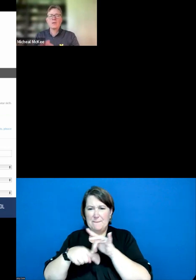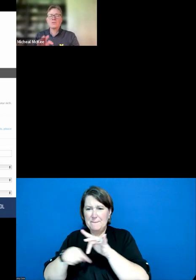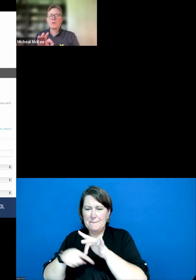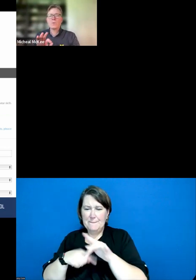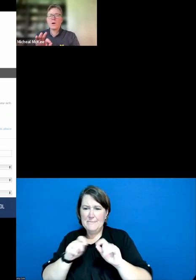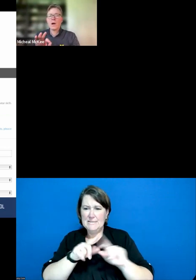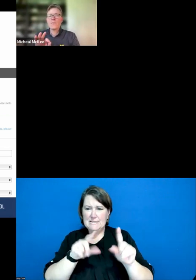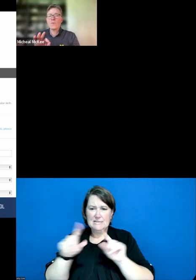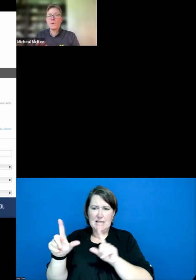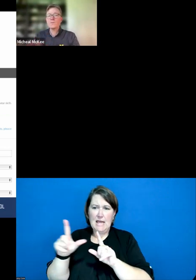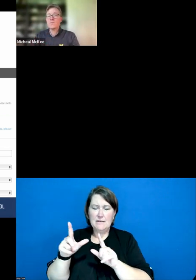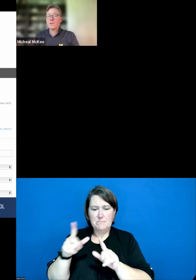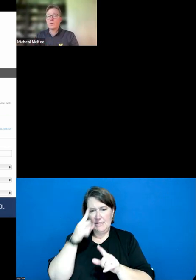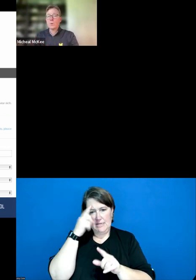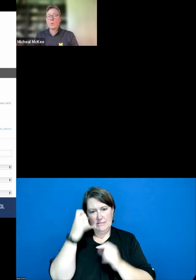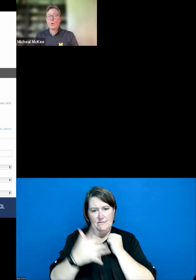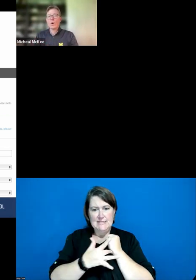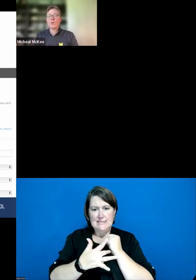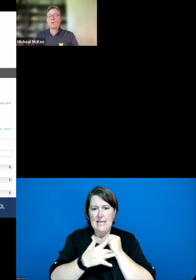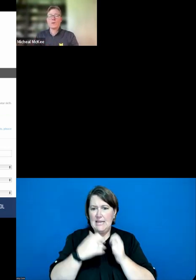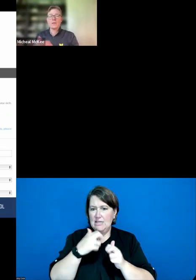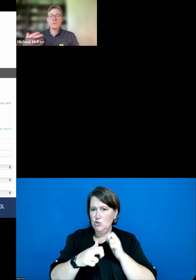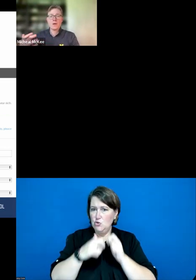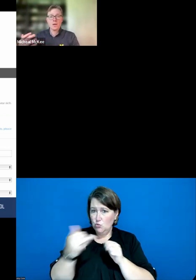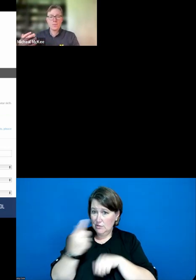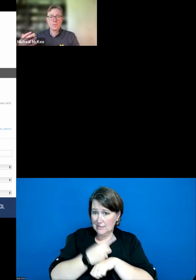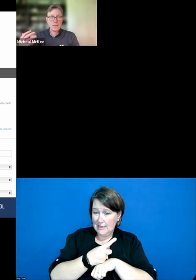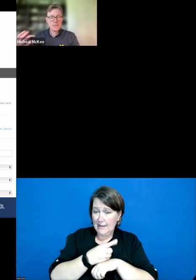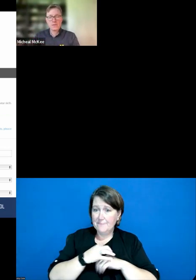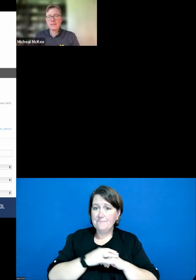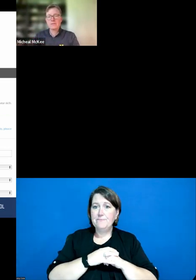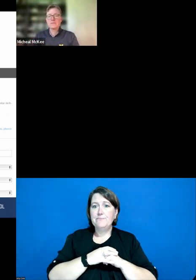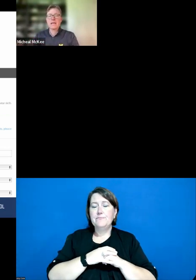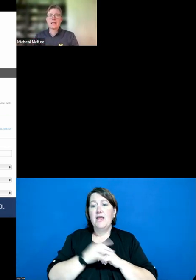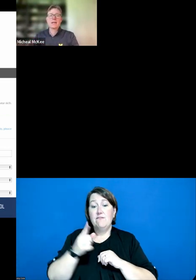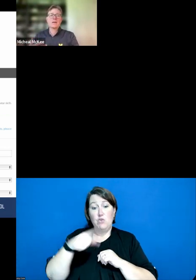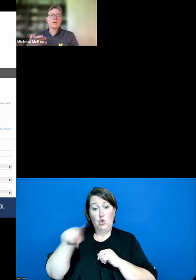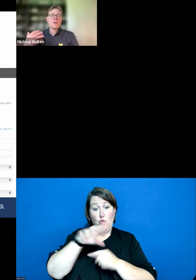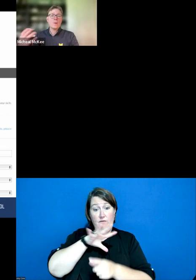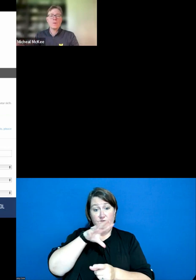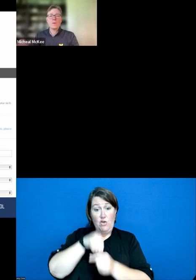So for those of you who are in the clinical setting or